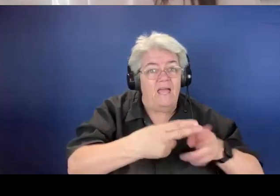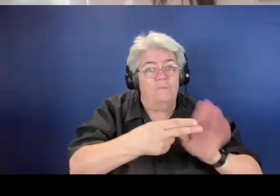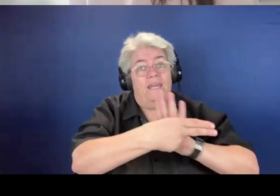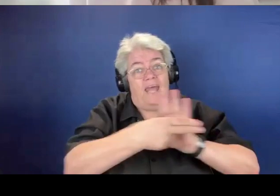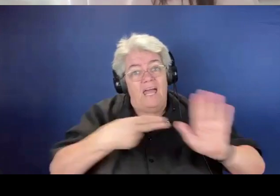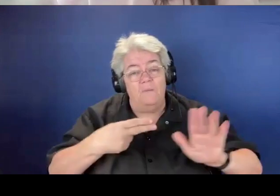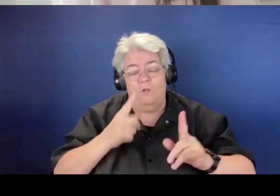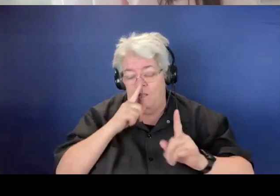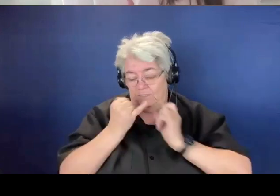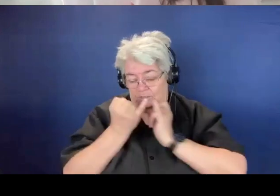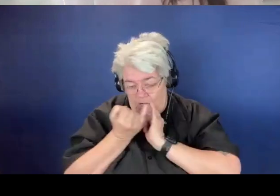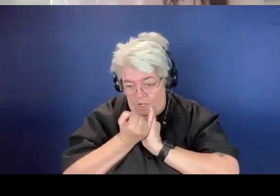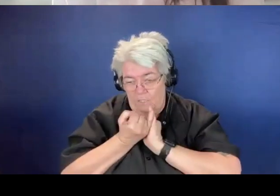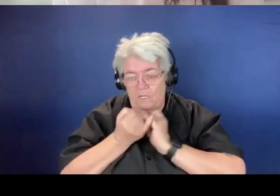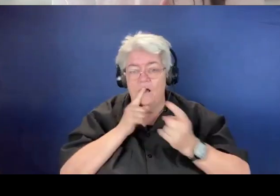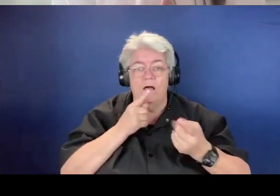and parallel talk.